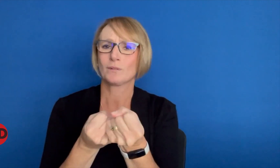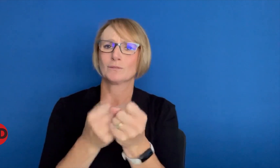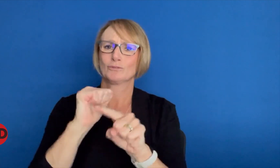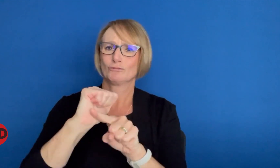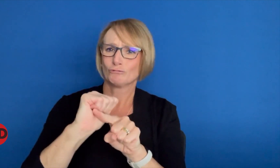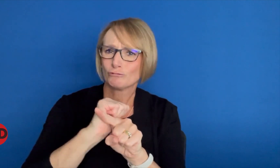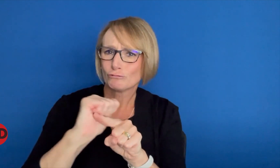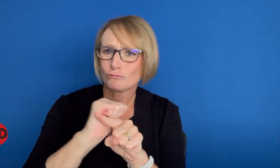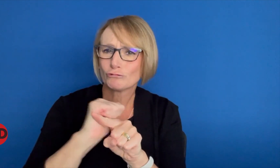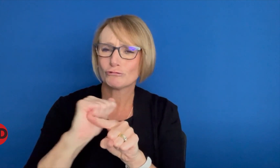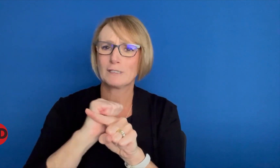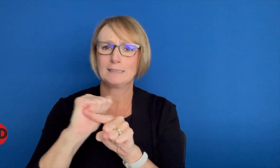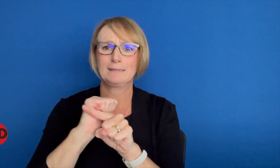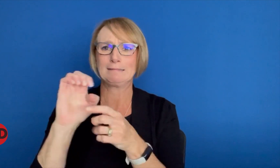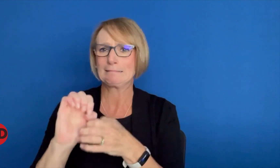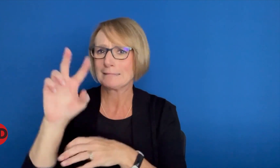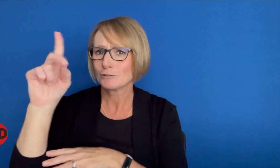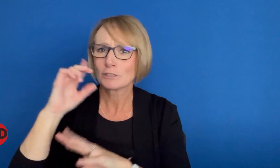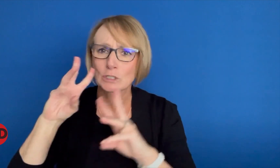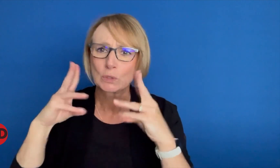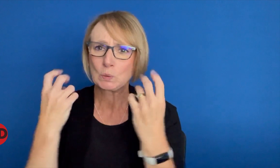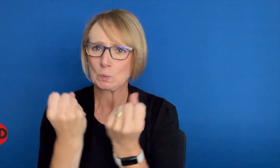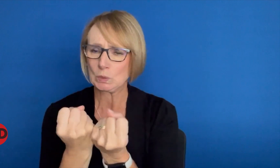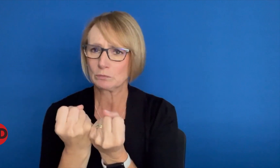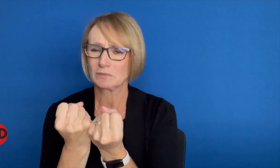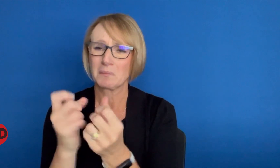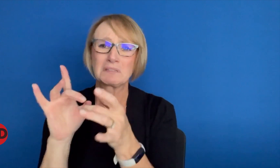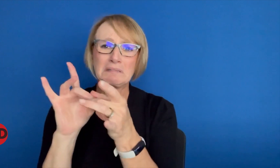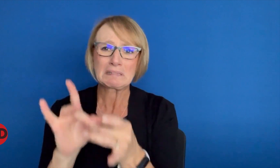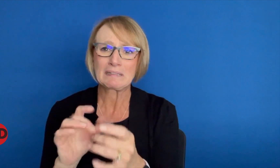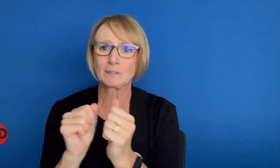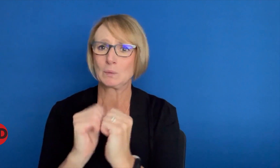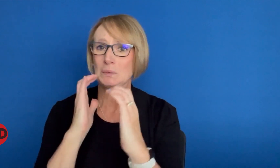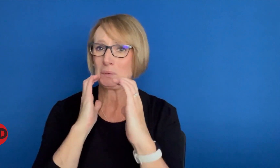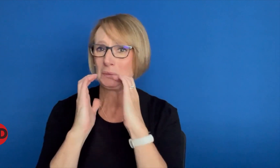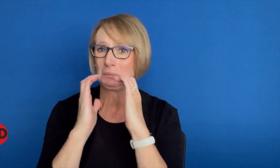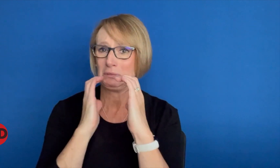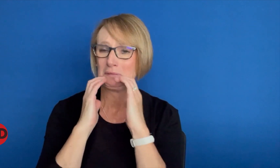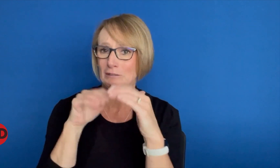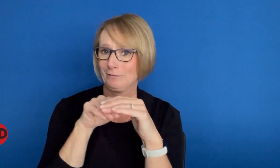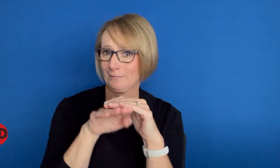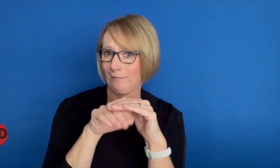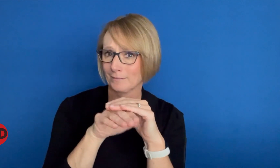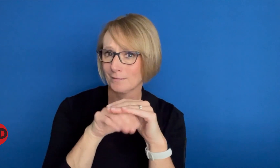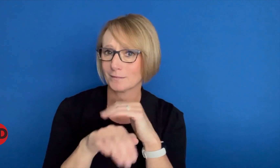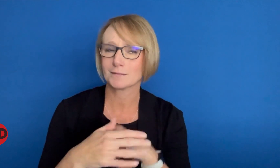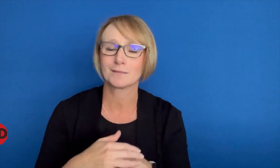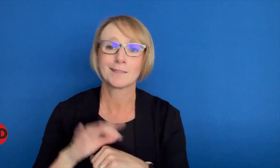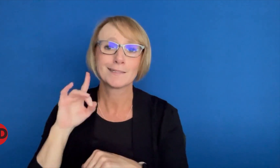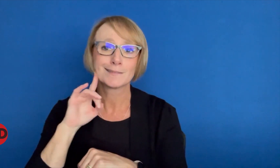training and educational workshops related with communication